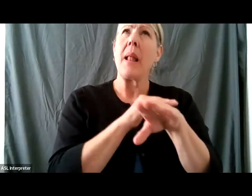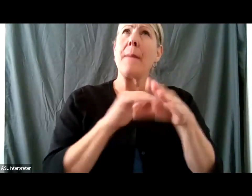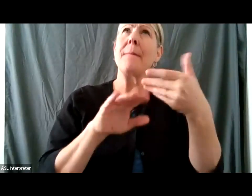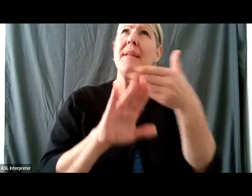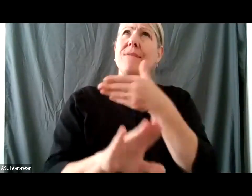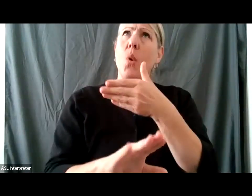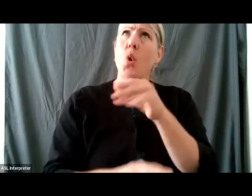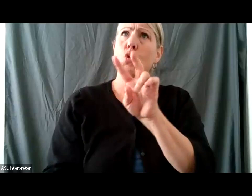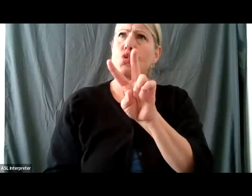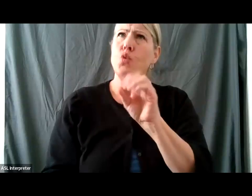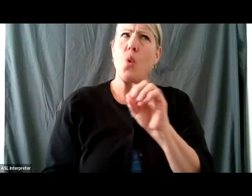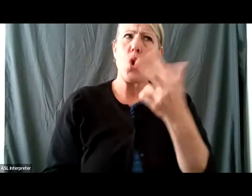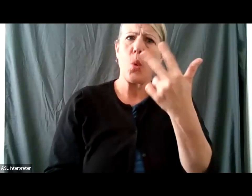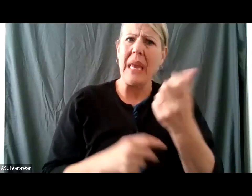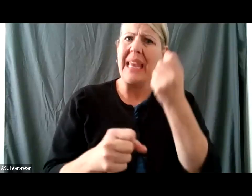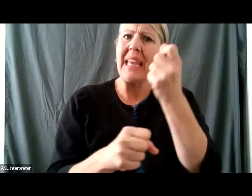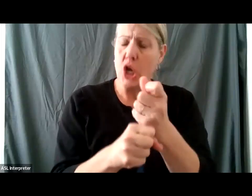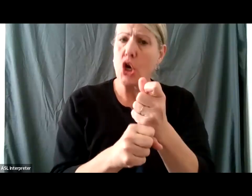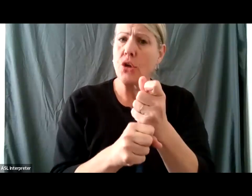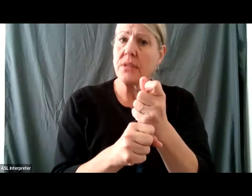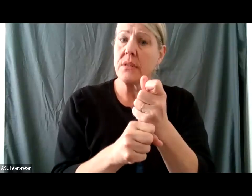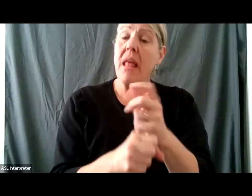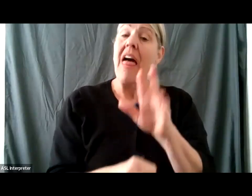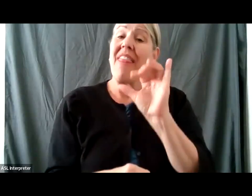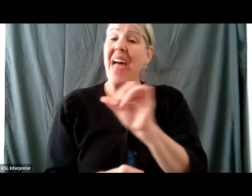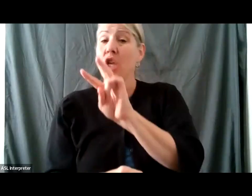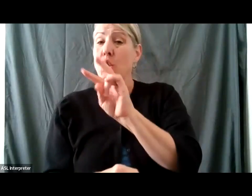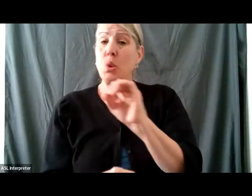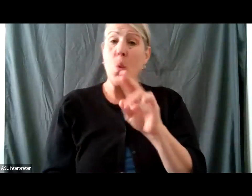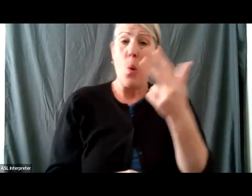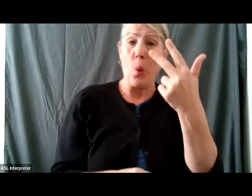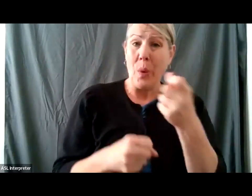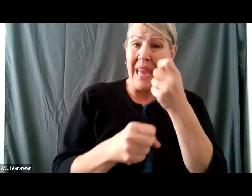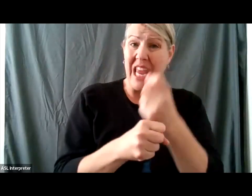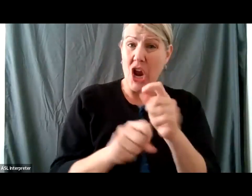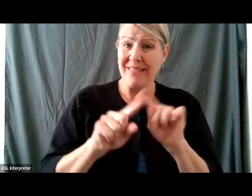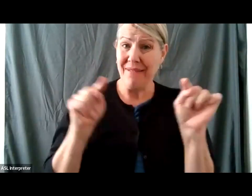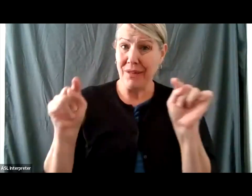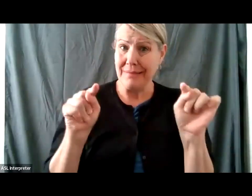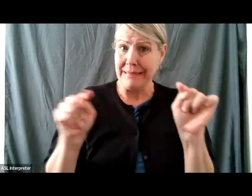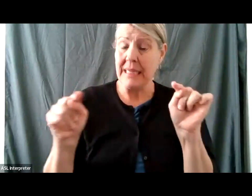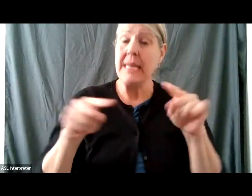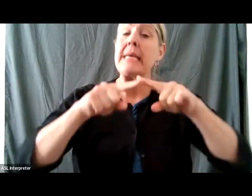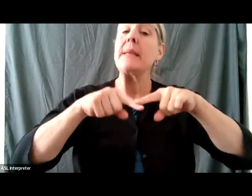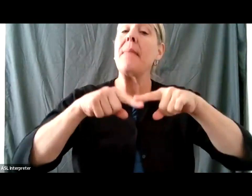And that two or three years' difference depends on whether the individual is a large individual